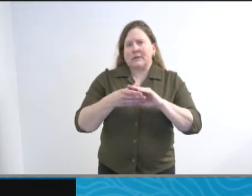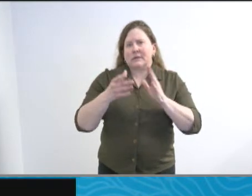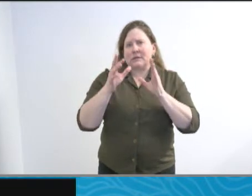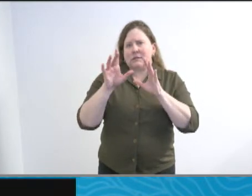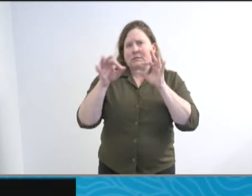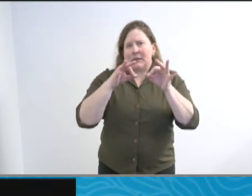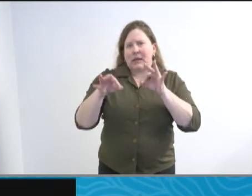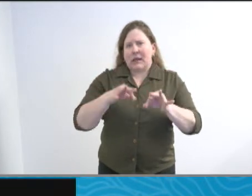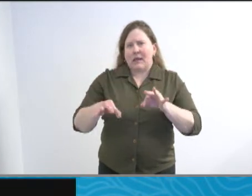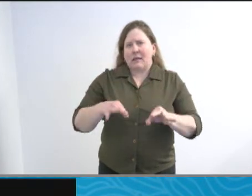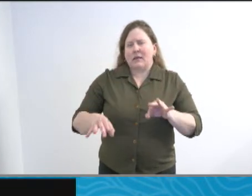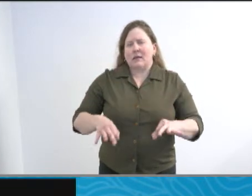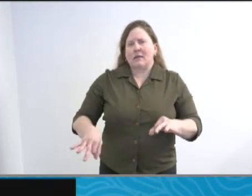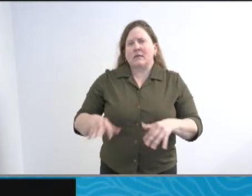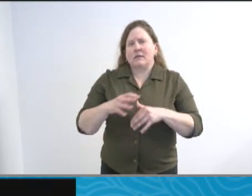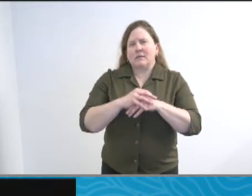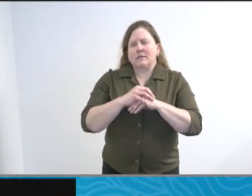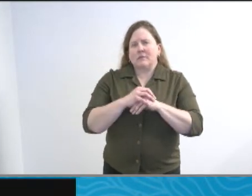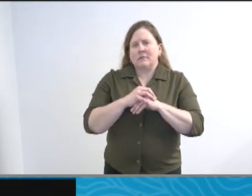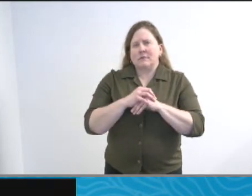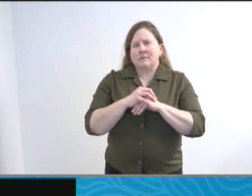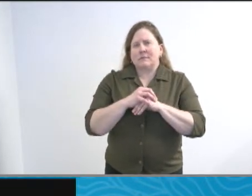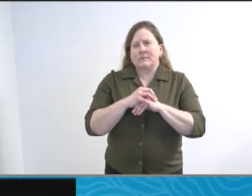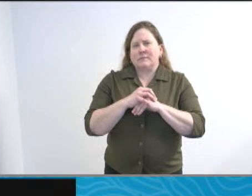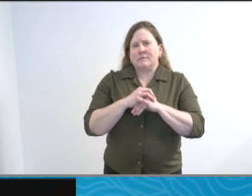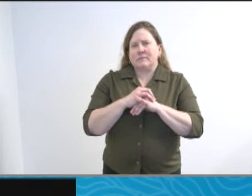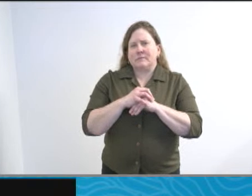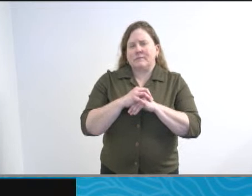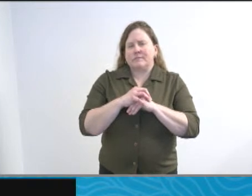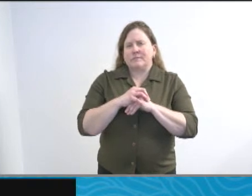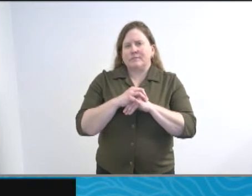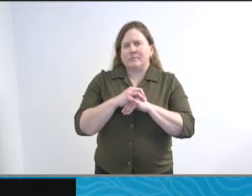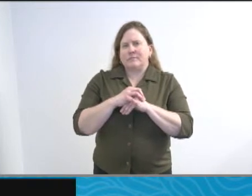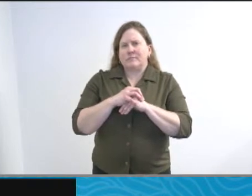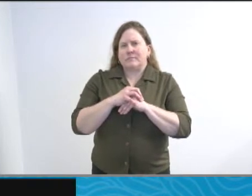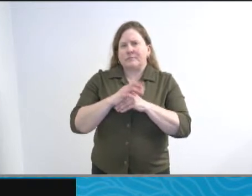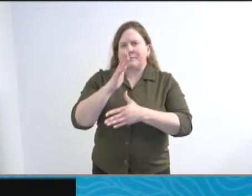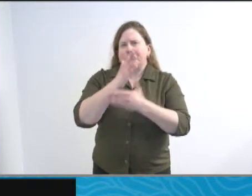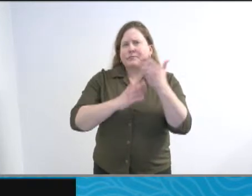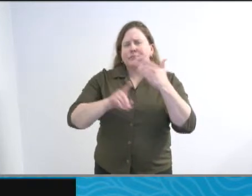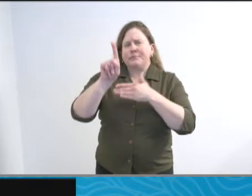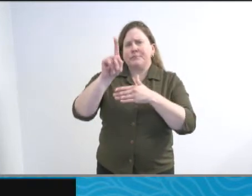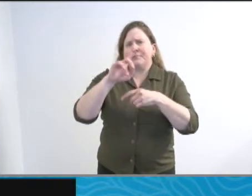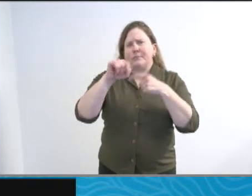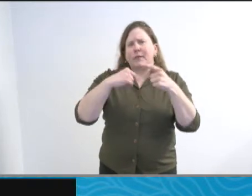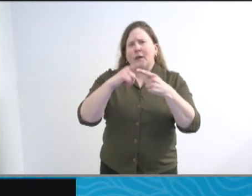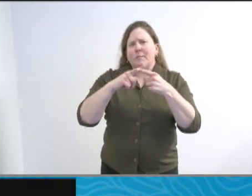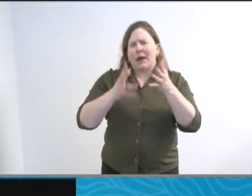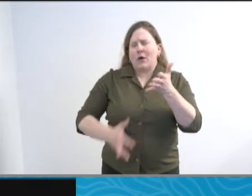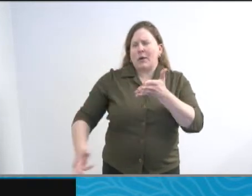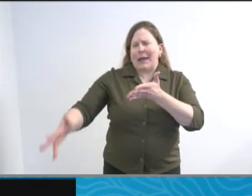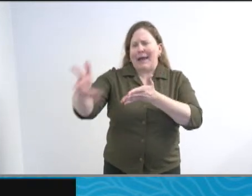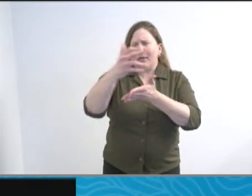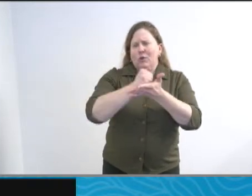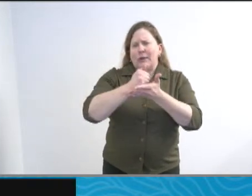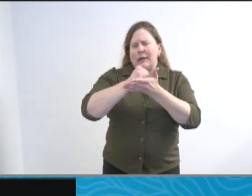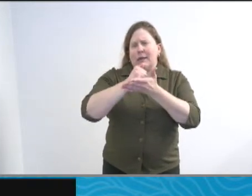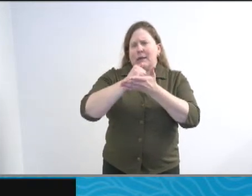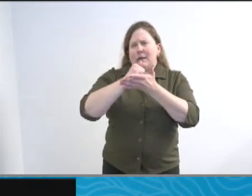and intentional in our engagement and our outreach. And so phase one was really about gathering input and those